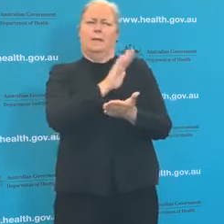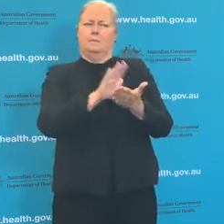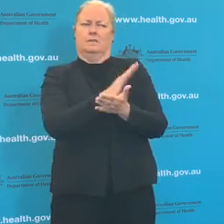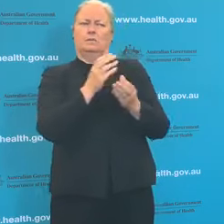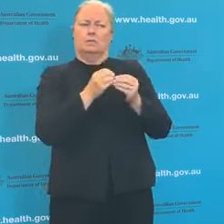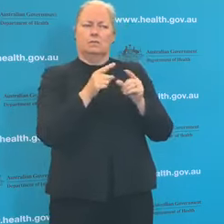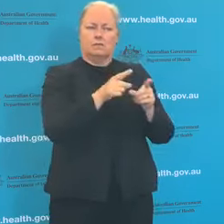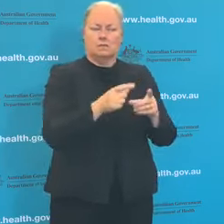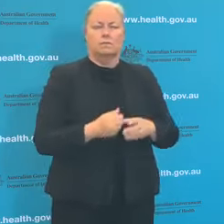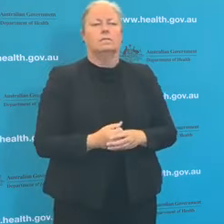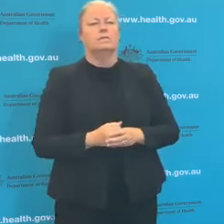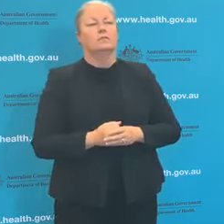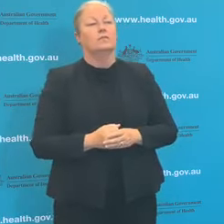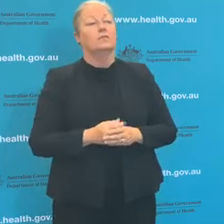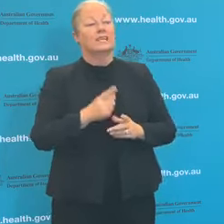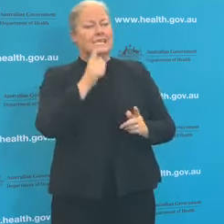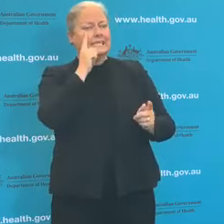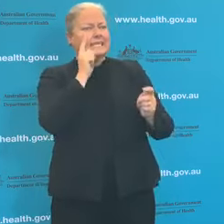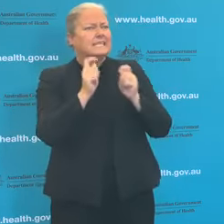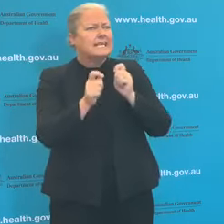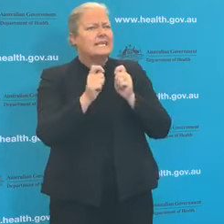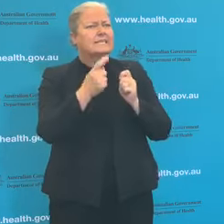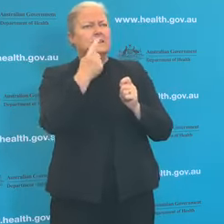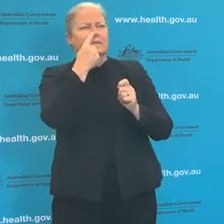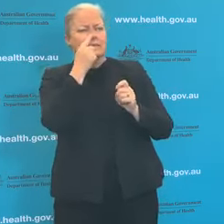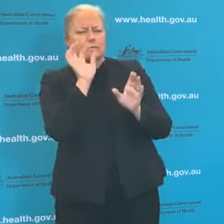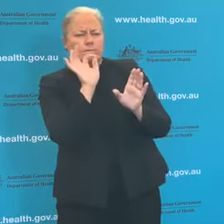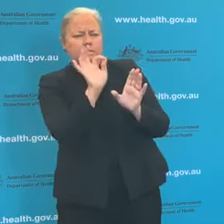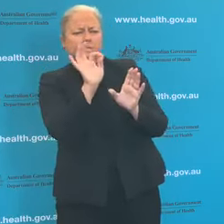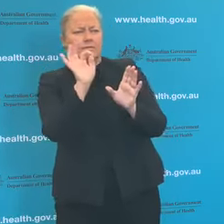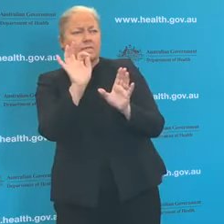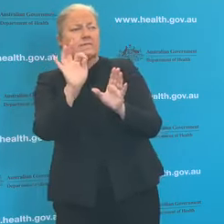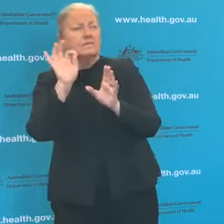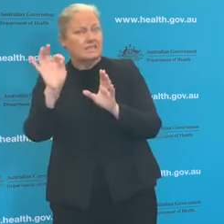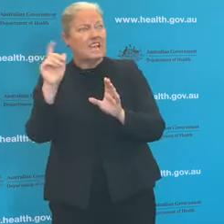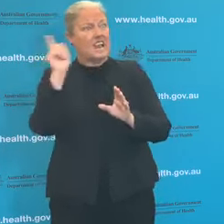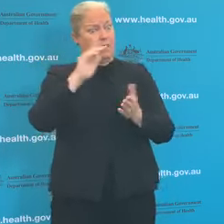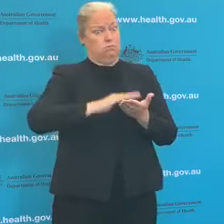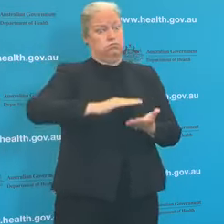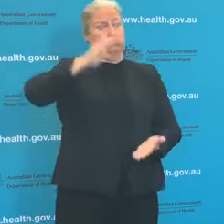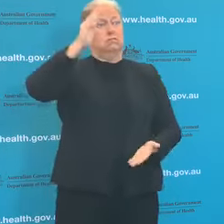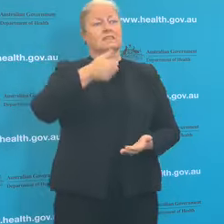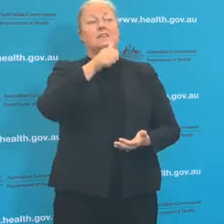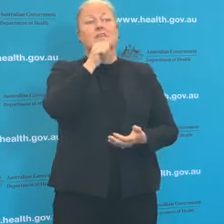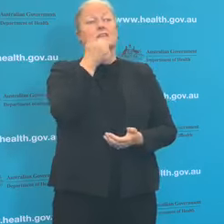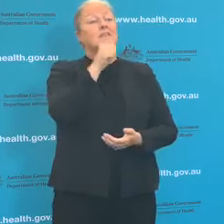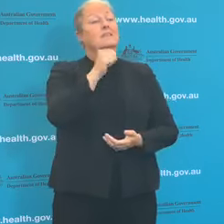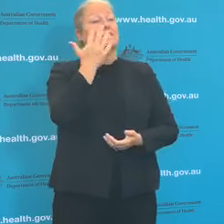rate across the country has significantly ramped up, 665,000